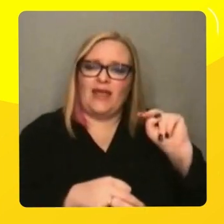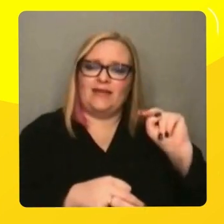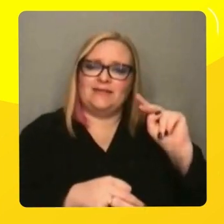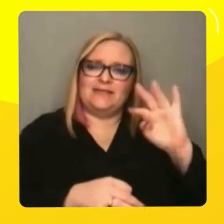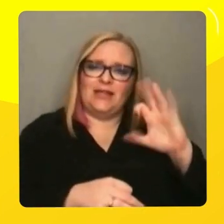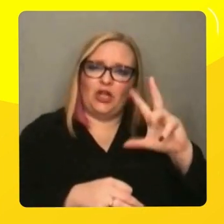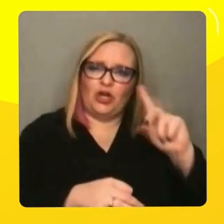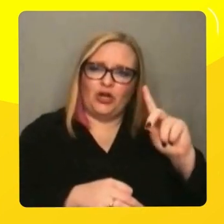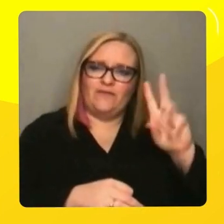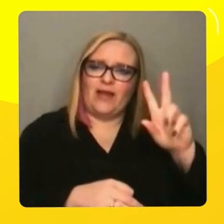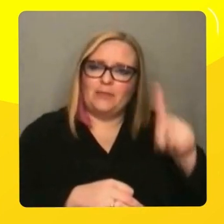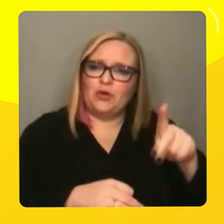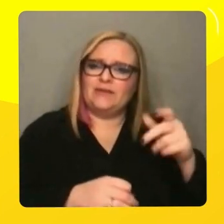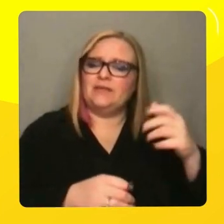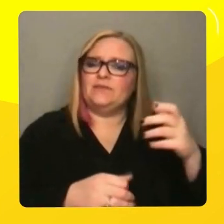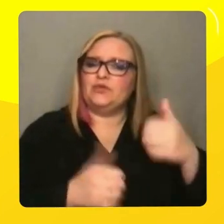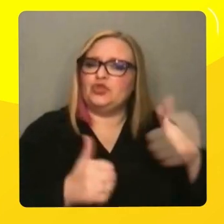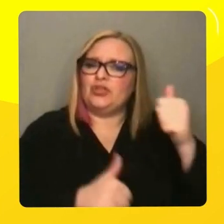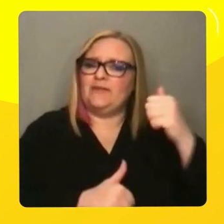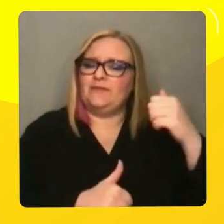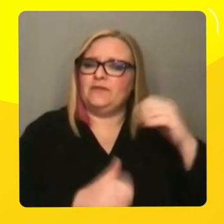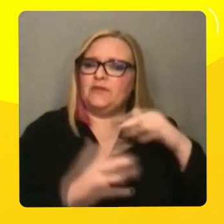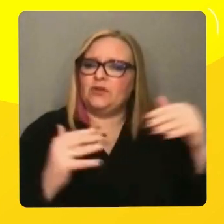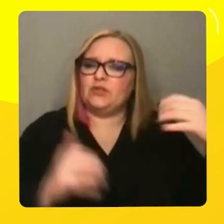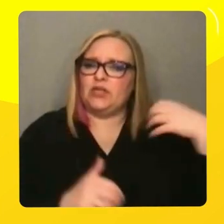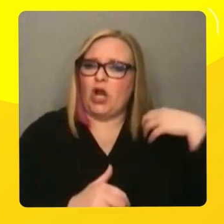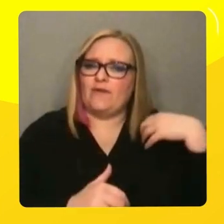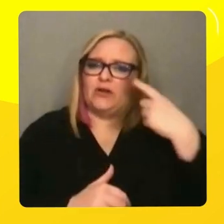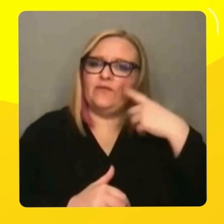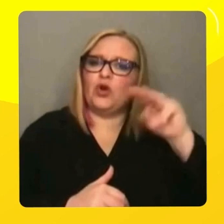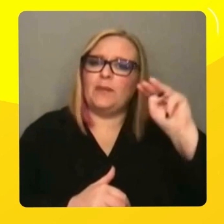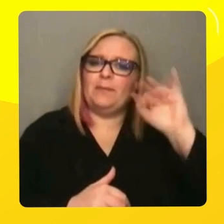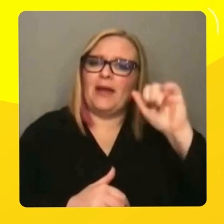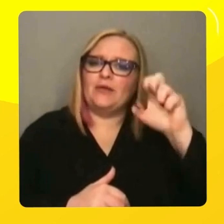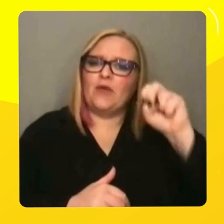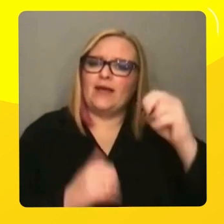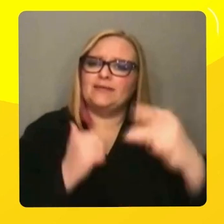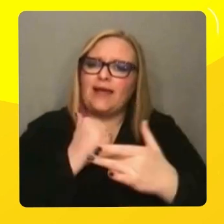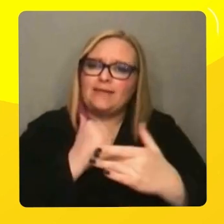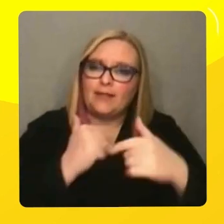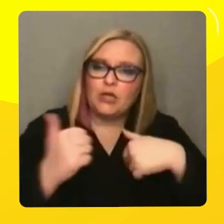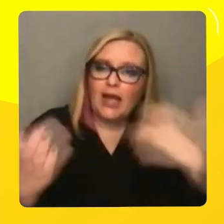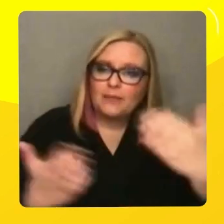Diversity Officer for Micron Technology, and I'm here today to talk about why we place